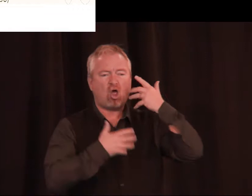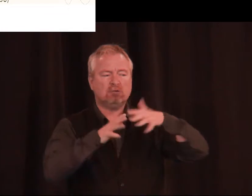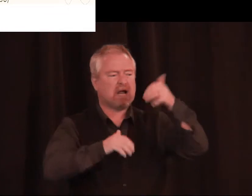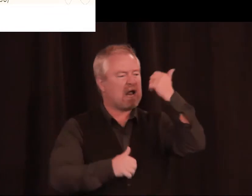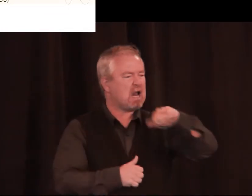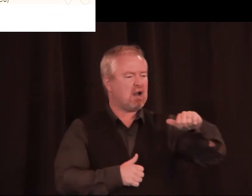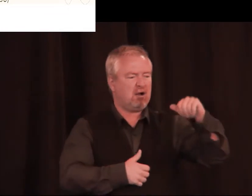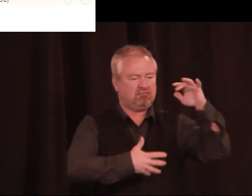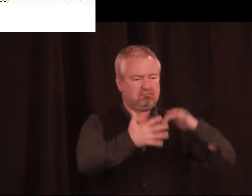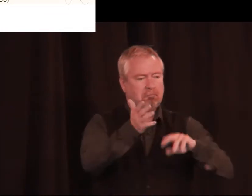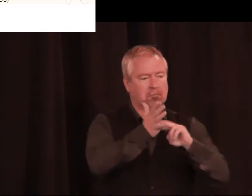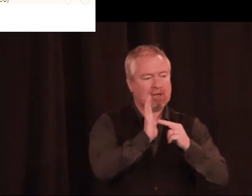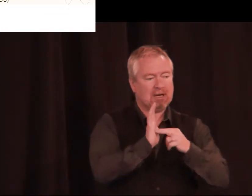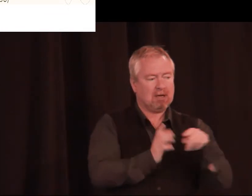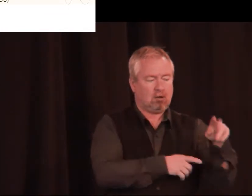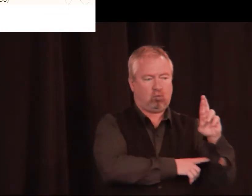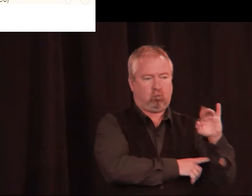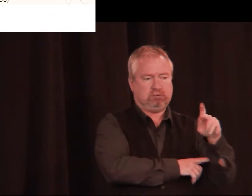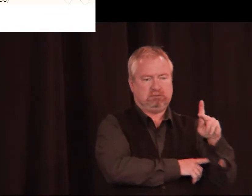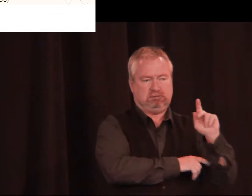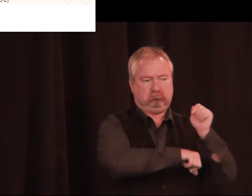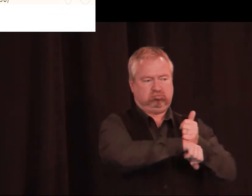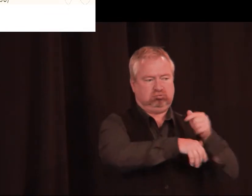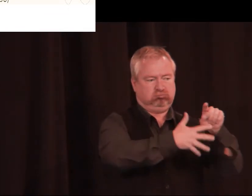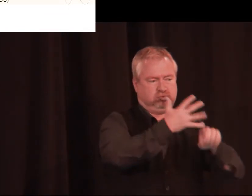for possible spoken language delays.